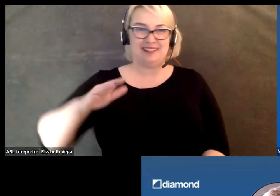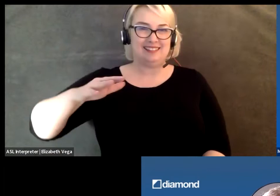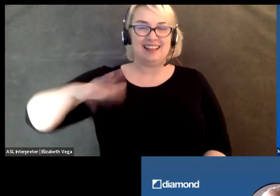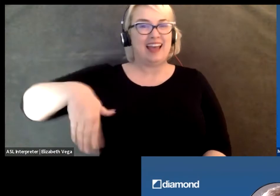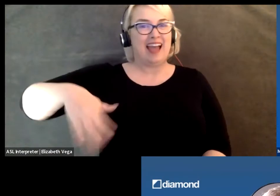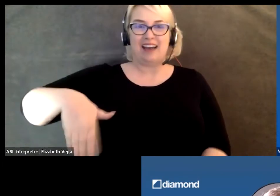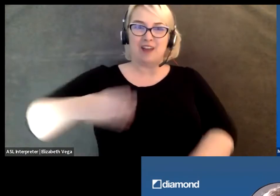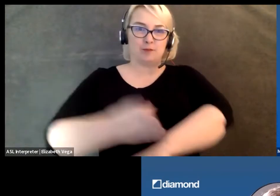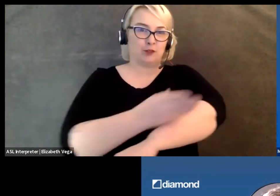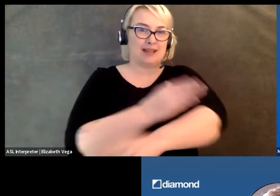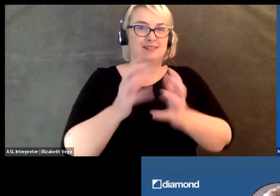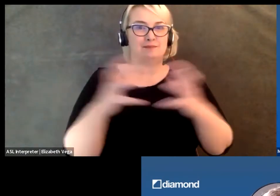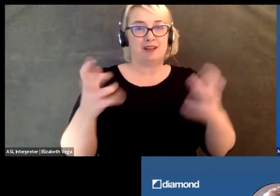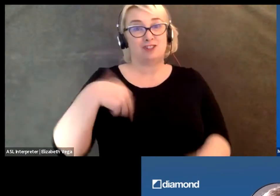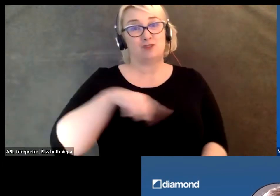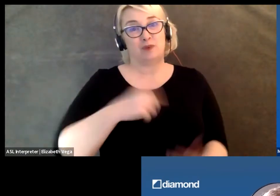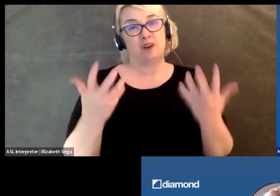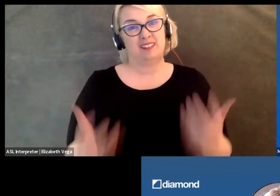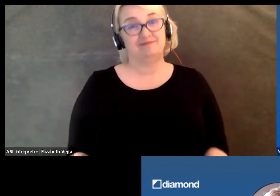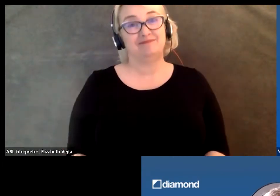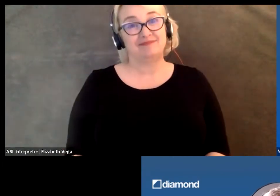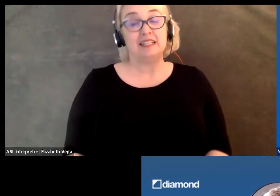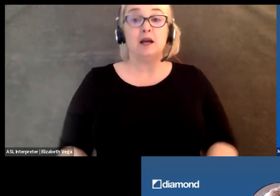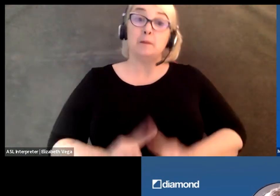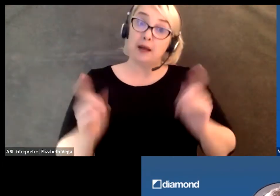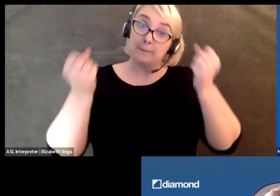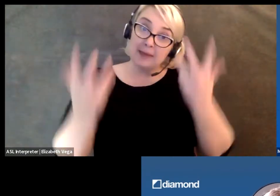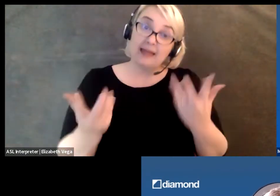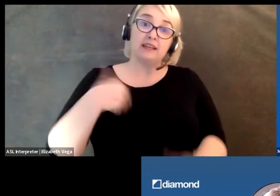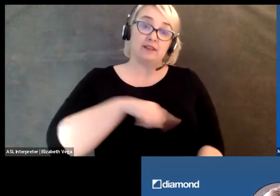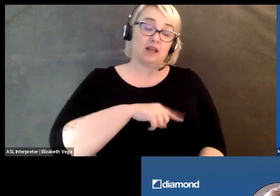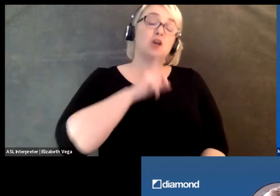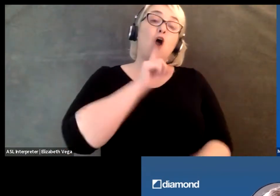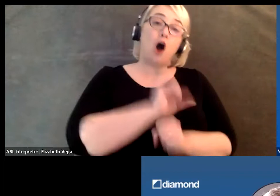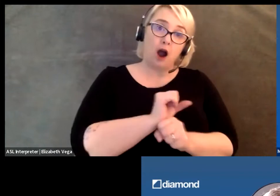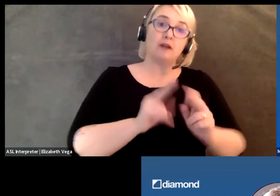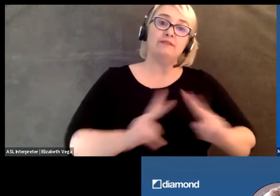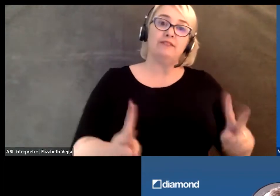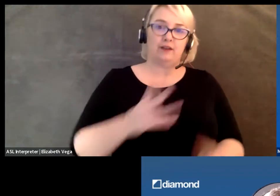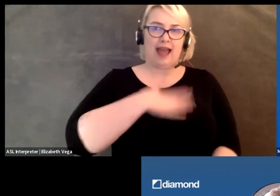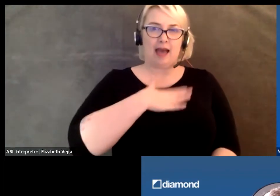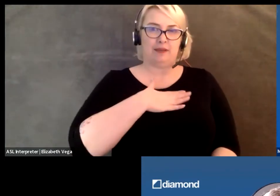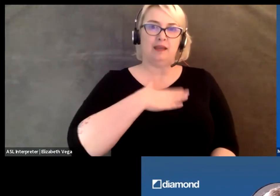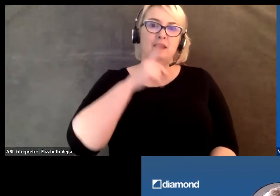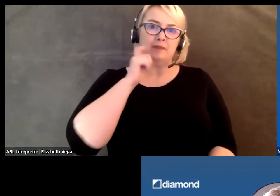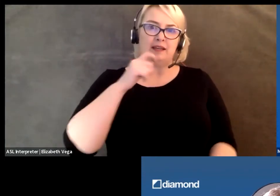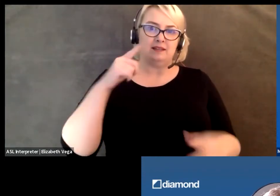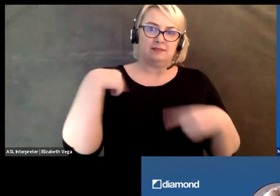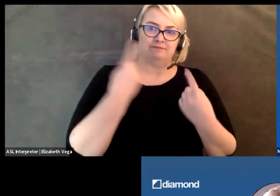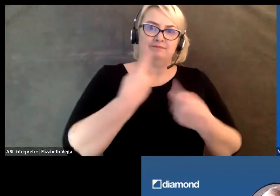But a lot of us are very happy with the progress made because it's letting us participate more.